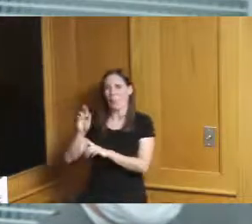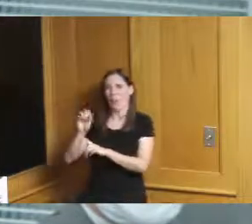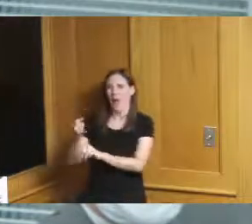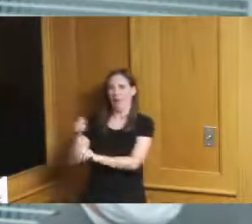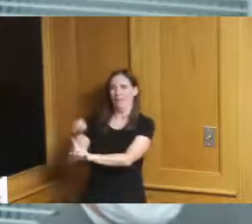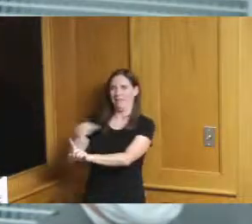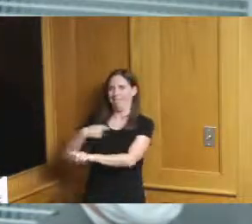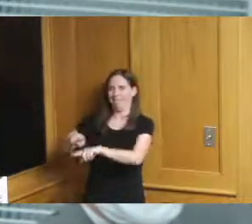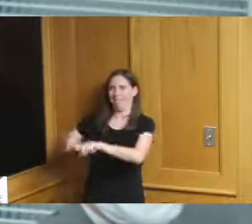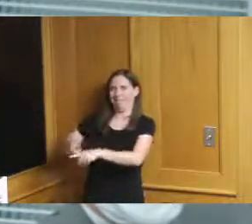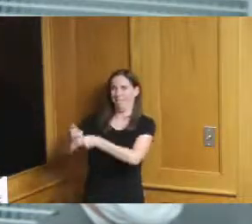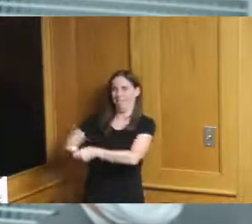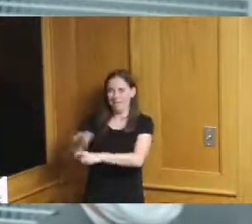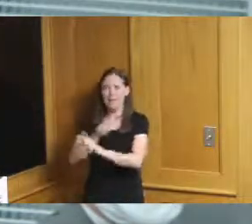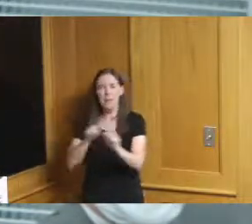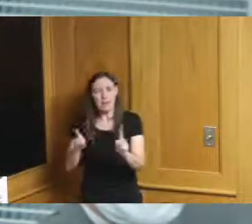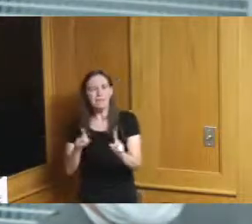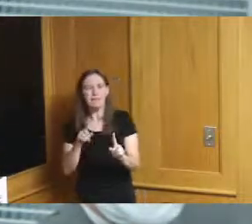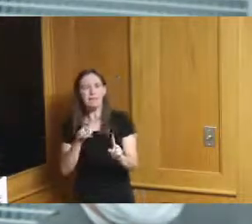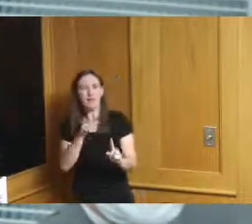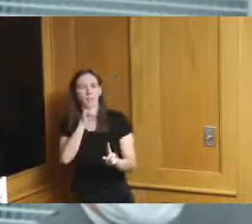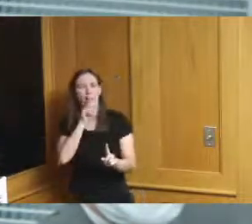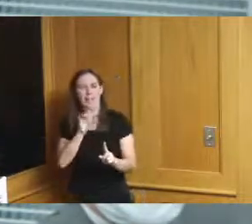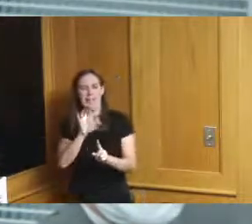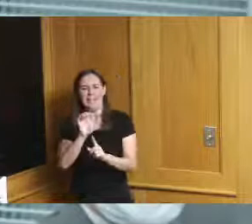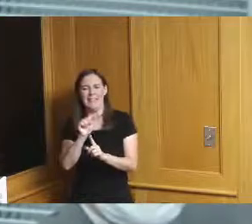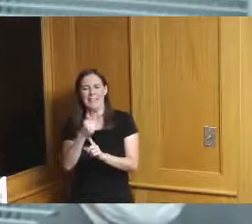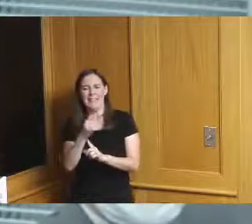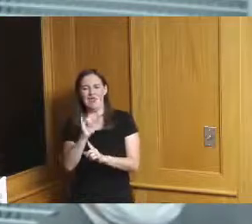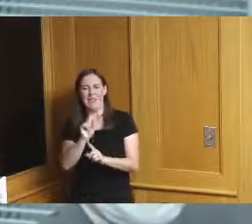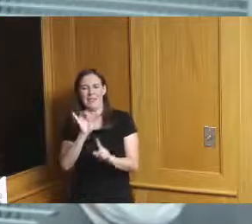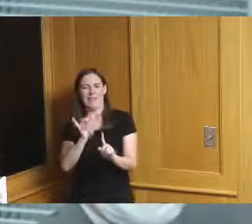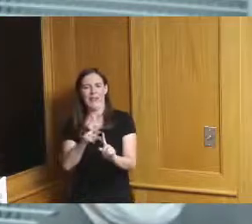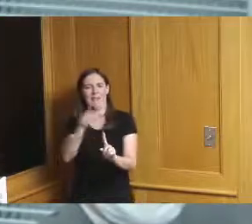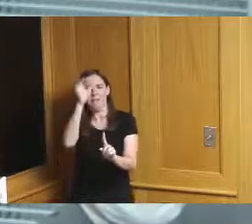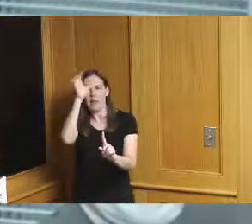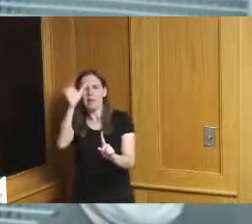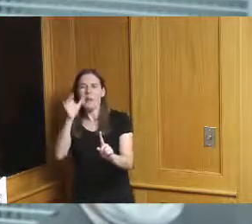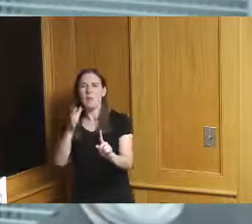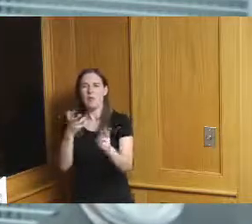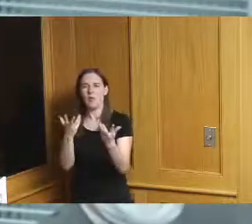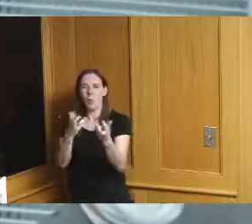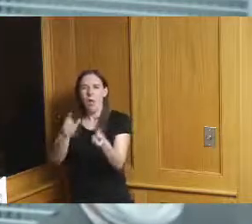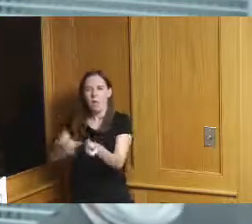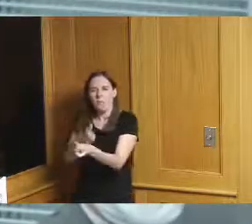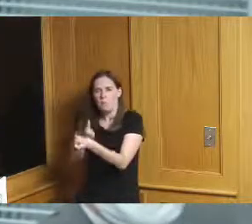my perspective kate the real spirit of cages is the coordination that's behind it because that's